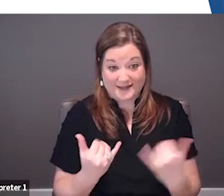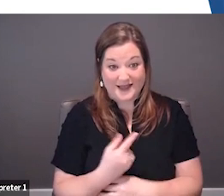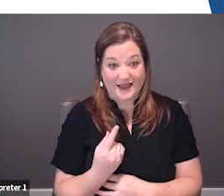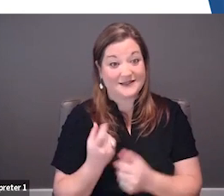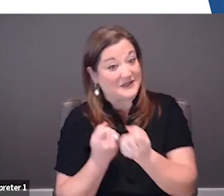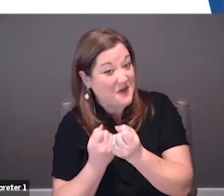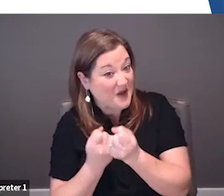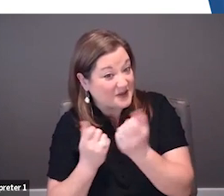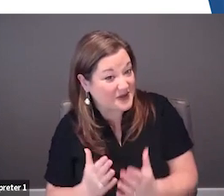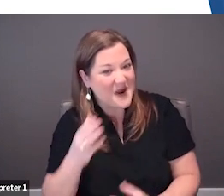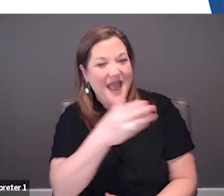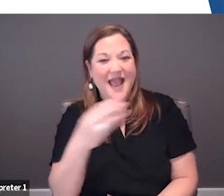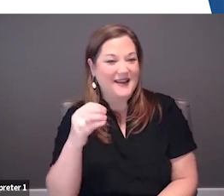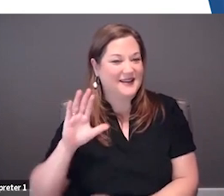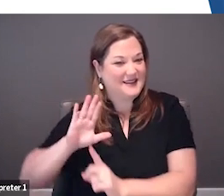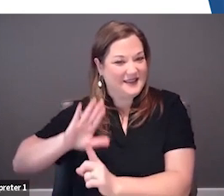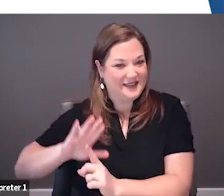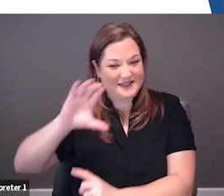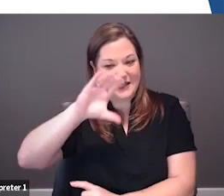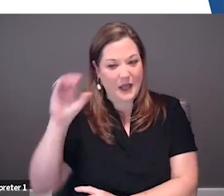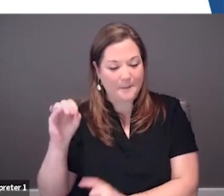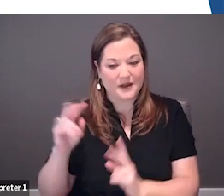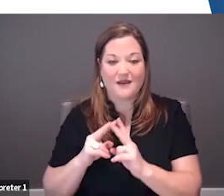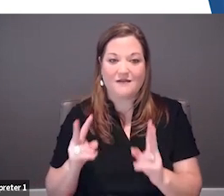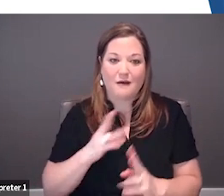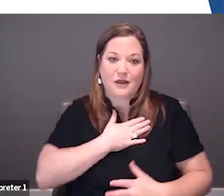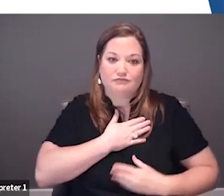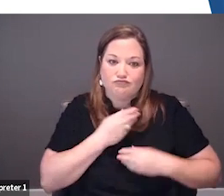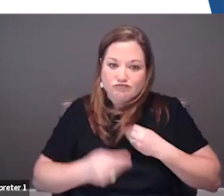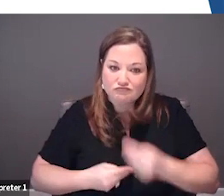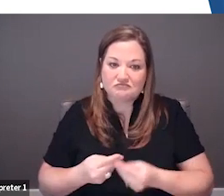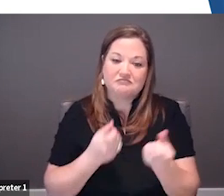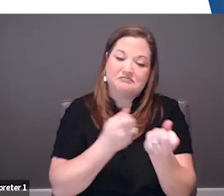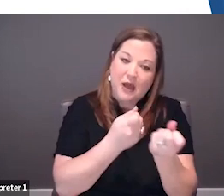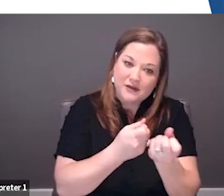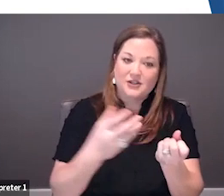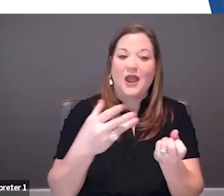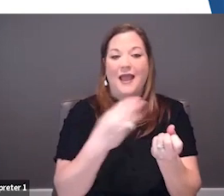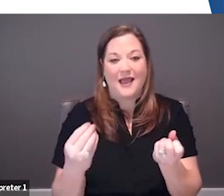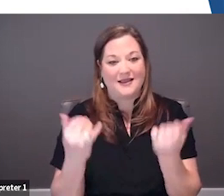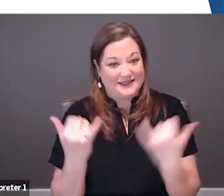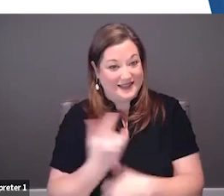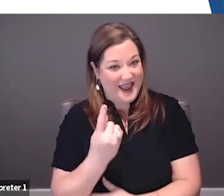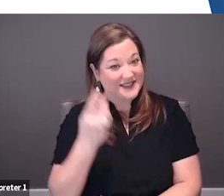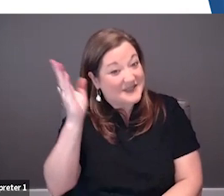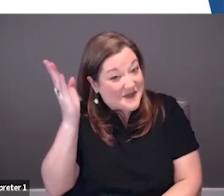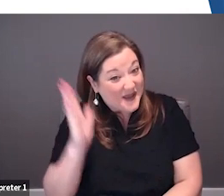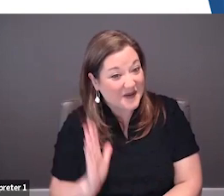and of course, his company very generously is a sponsor, but also today's speaker, Quay Morgan.